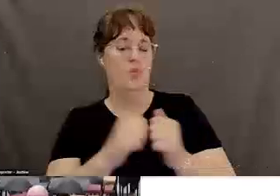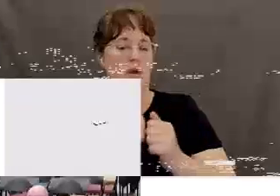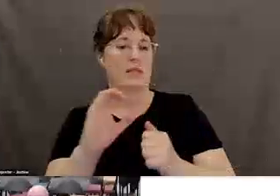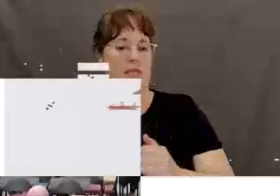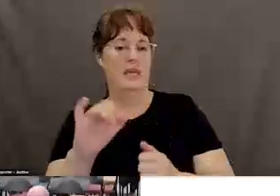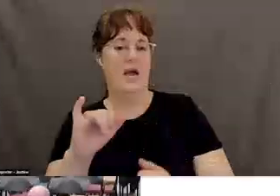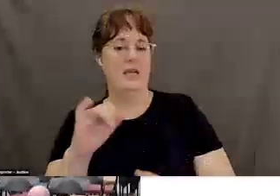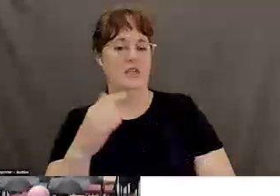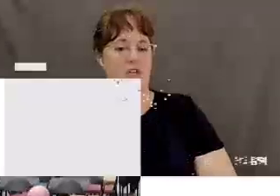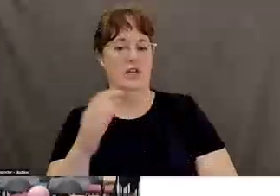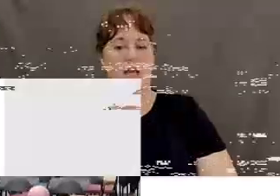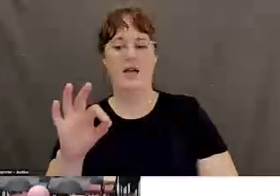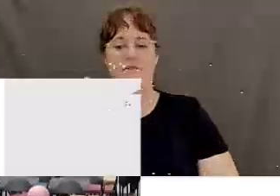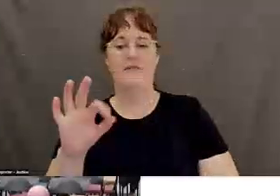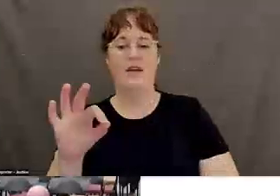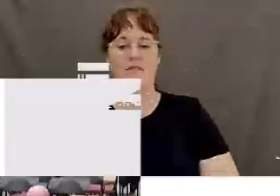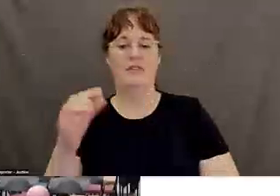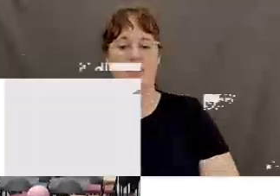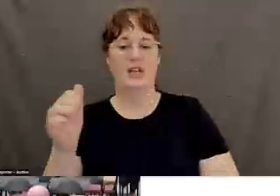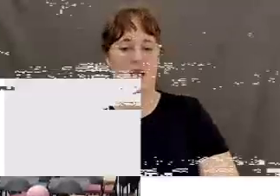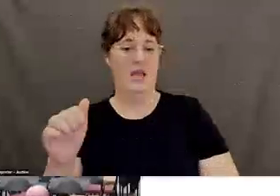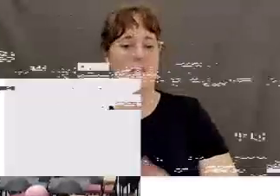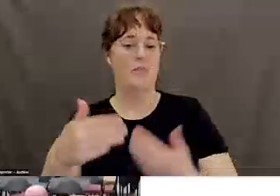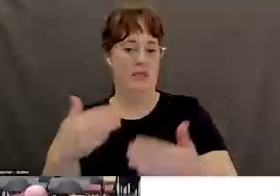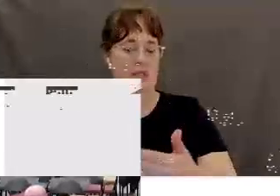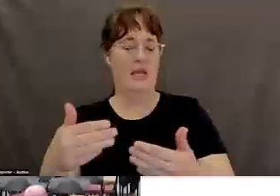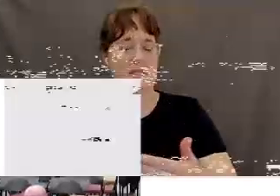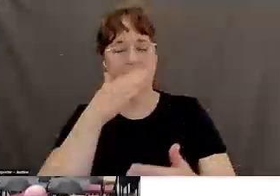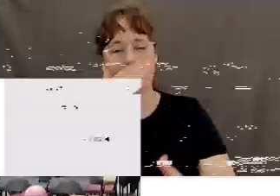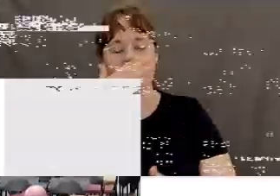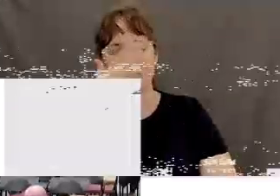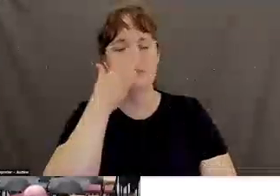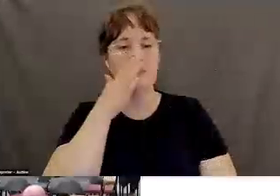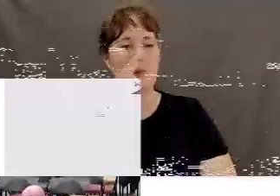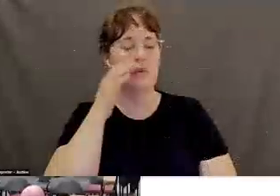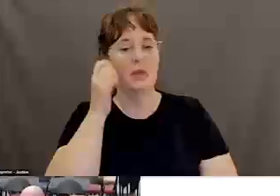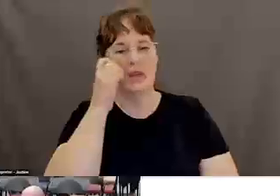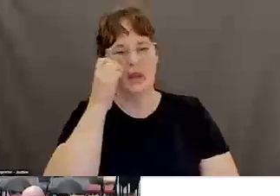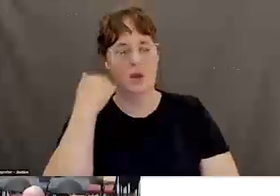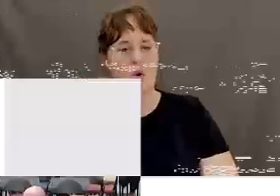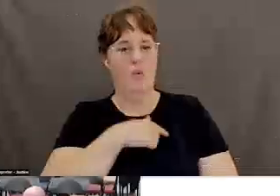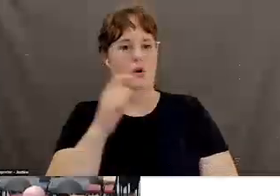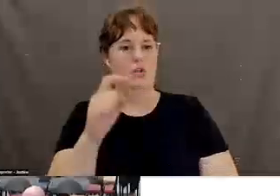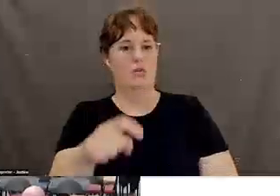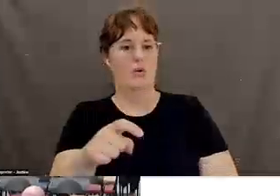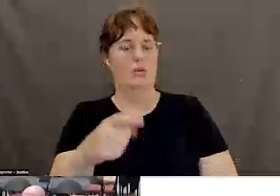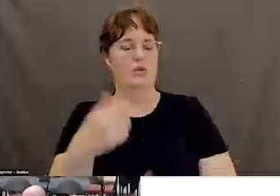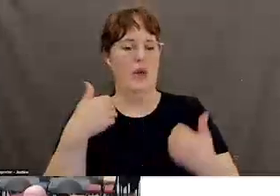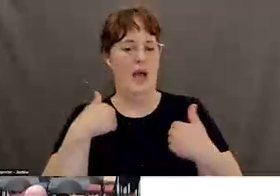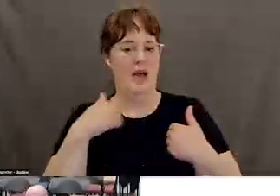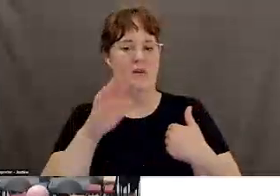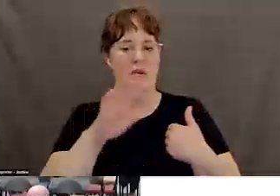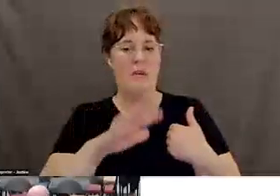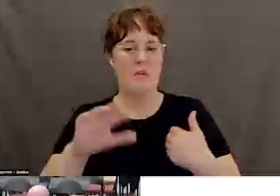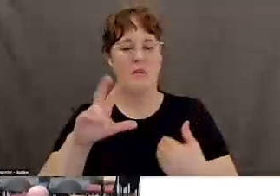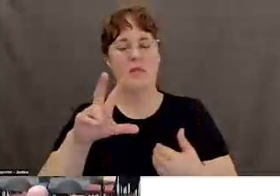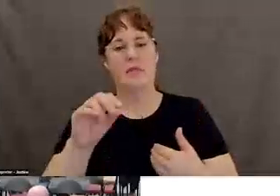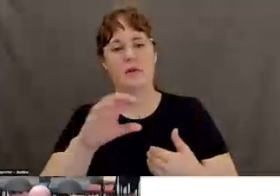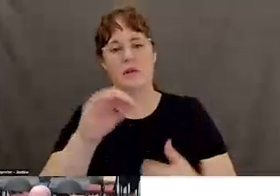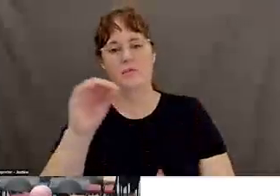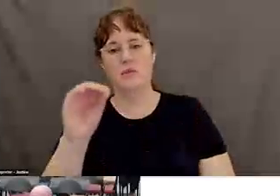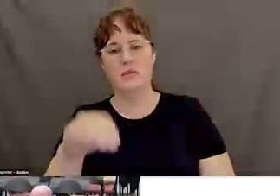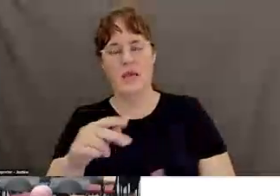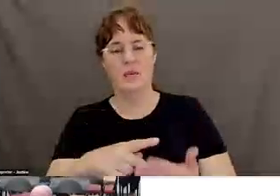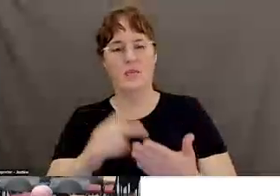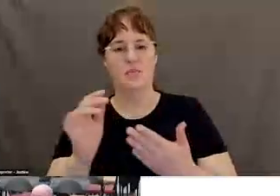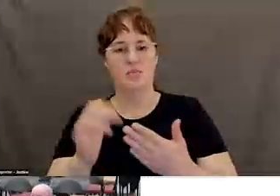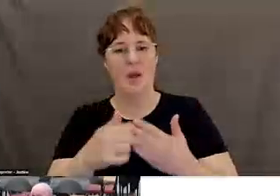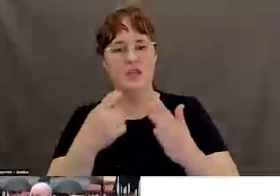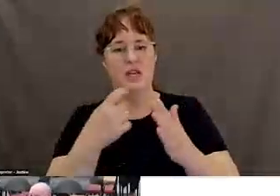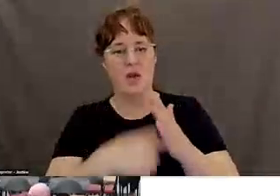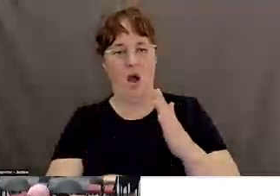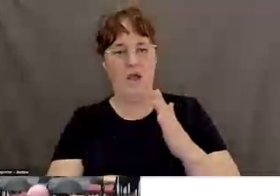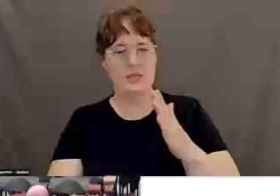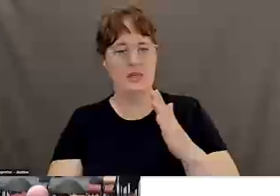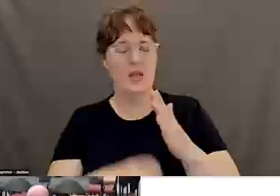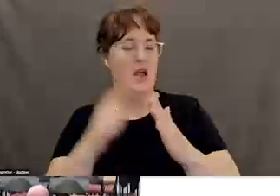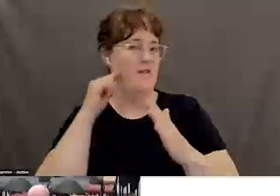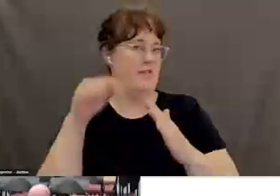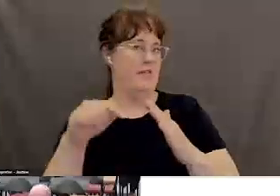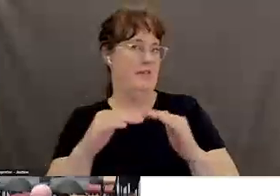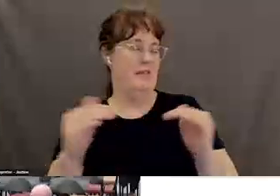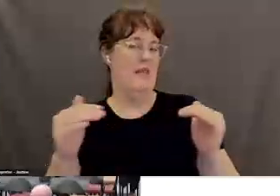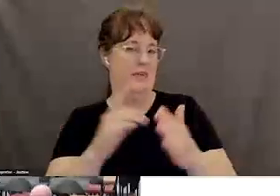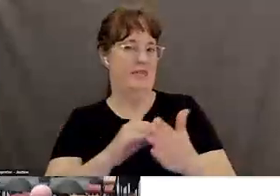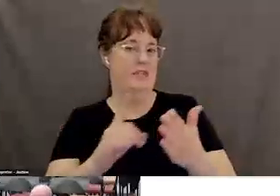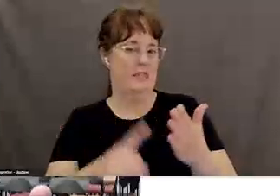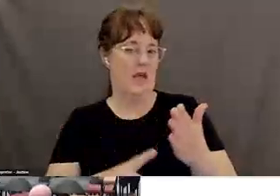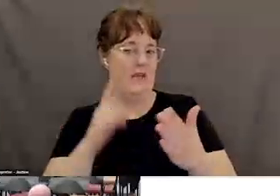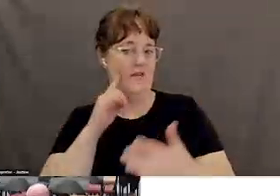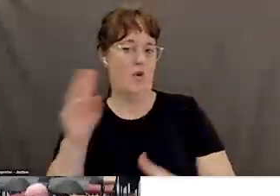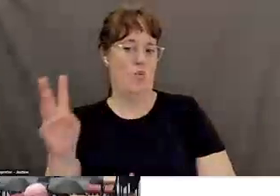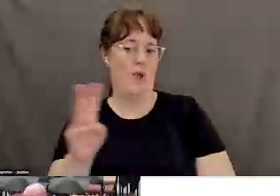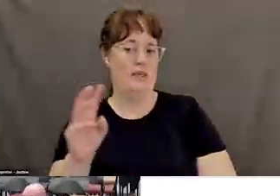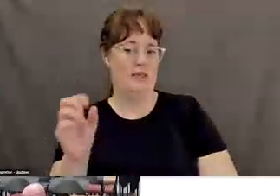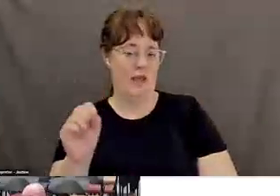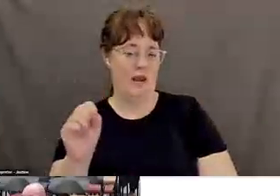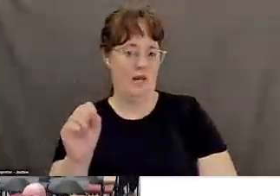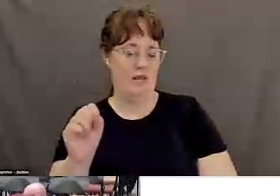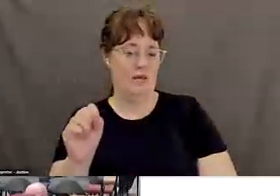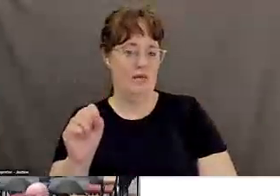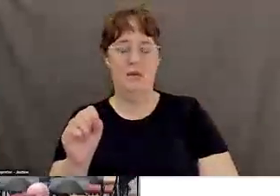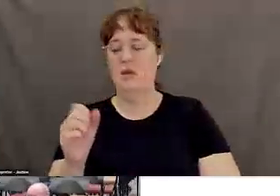Boardroom: provides us with a guideline that tells us we're supposed to carry roughly 30% total project cost at this level of design for West Seattle. If you look at other projects that aren't as far along in the process.